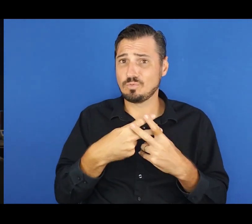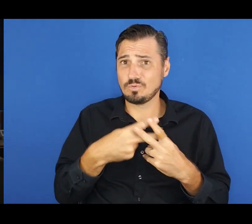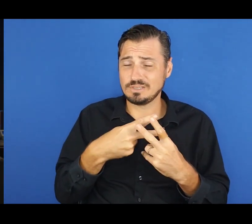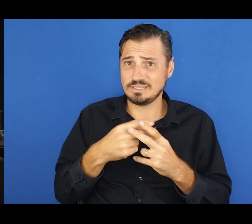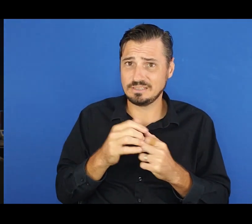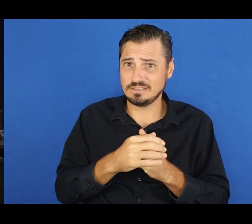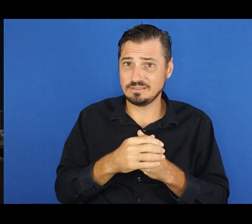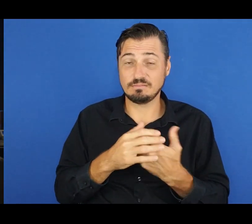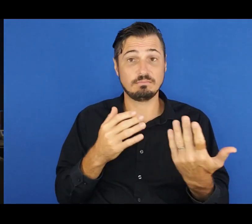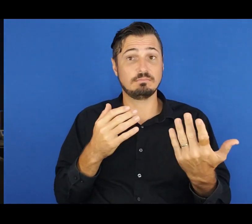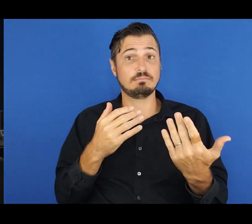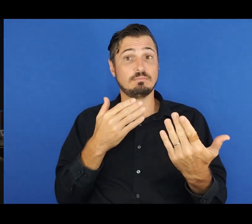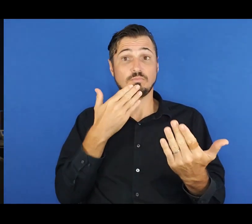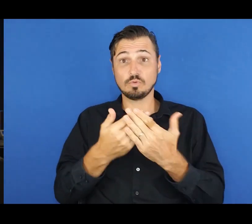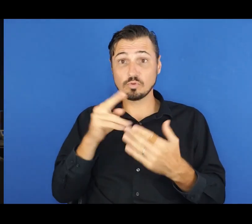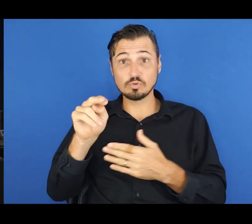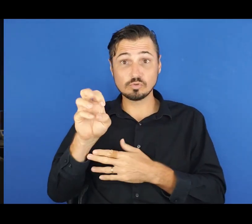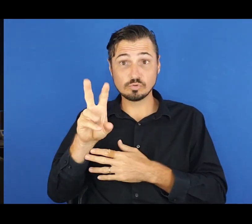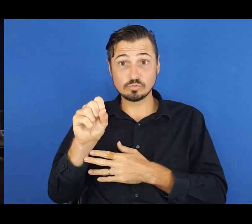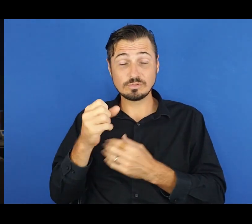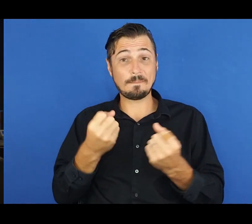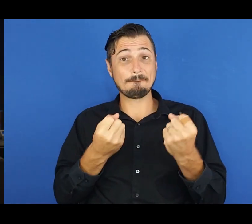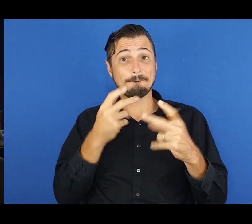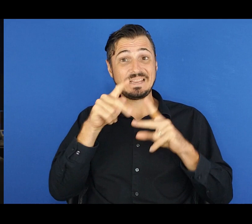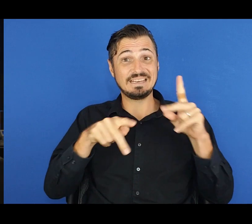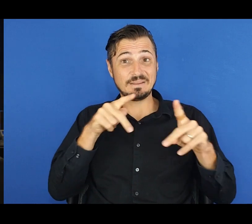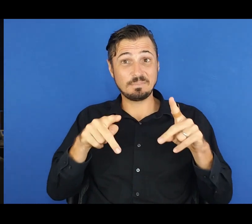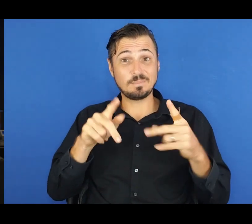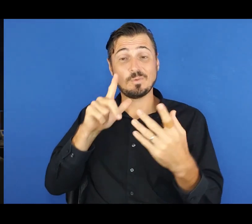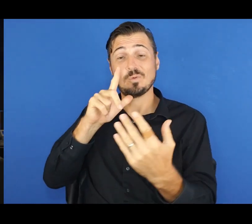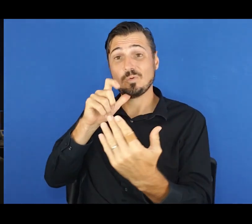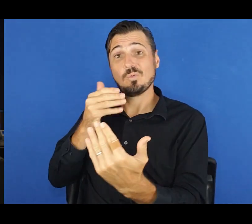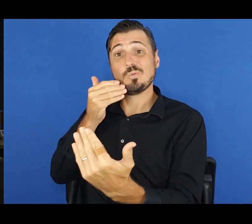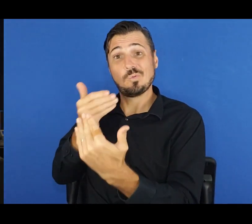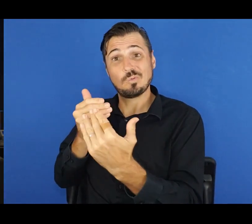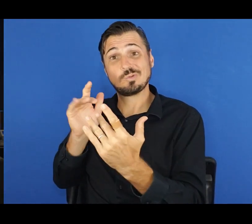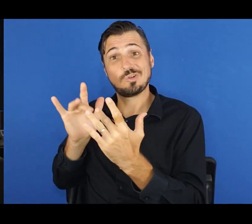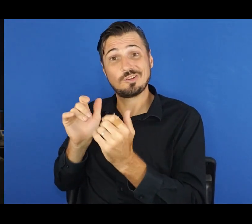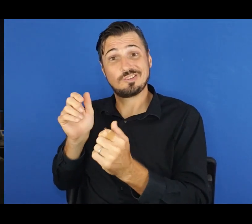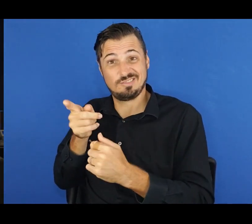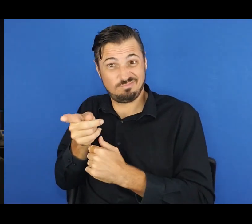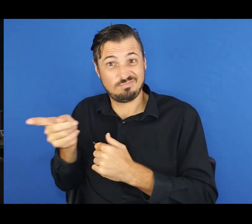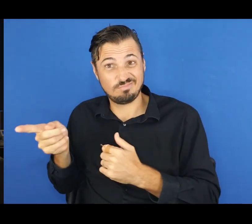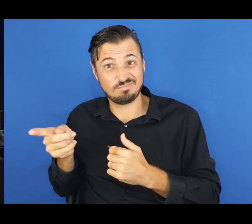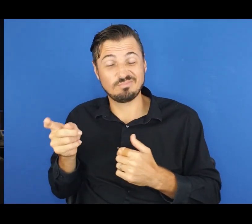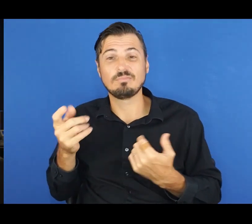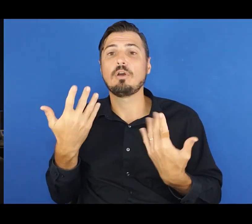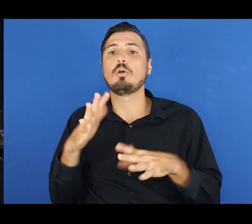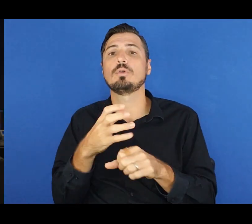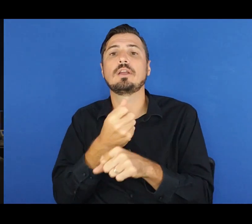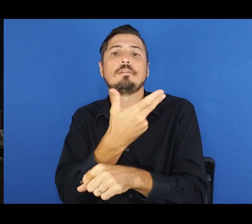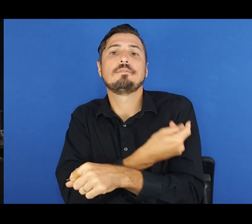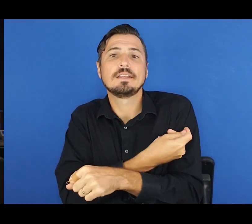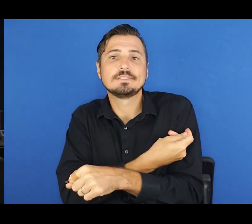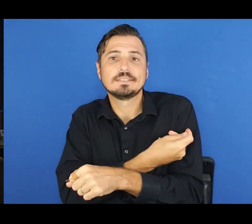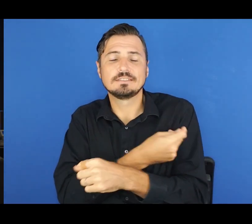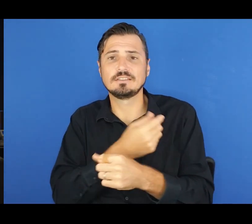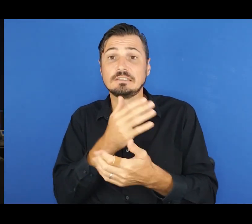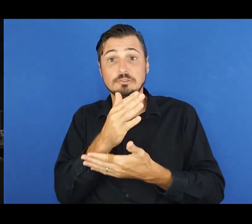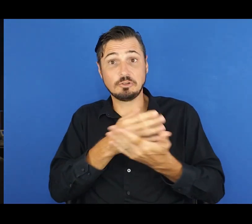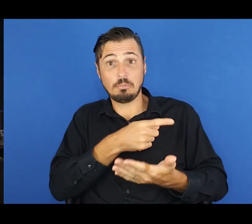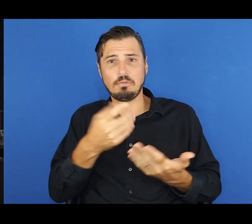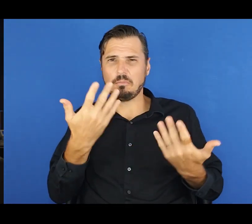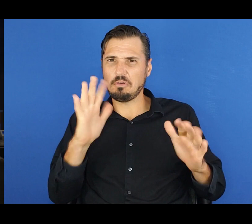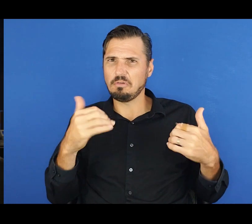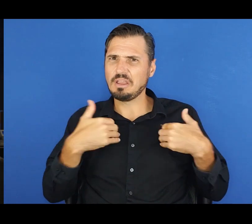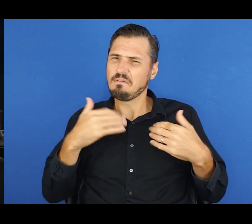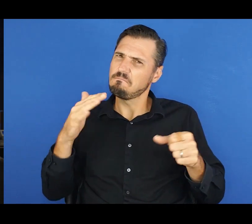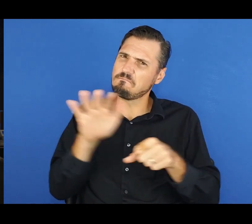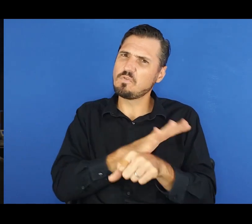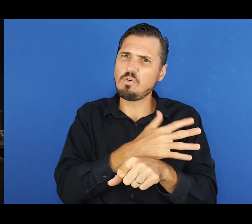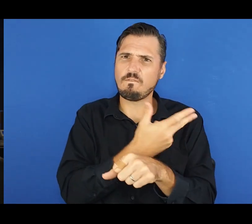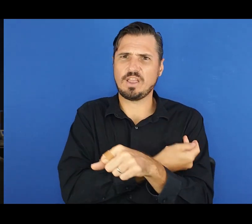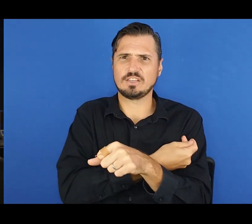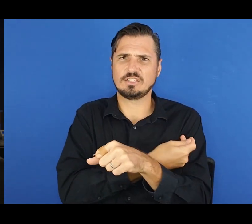The good news is that many of the close contacts had already received at least one vaccination, and a few were fully vaccinated and not subject to quarantine.